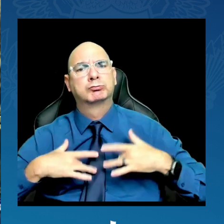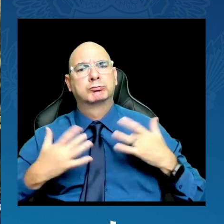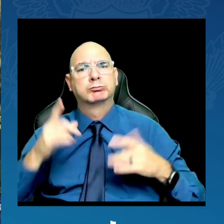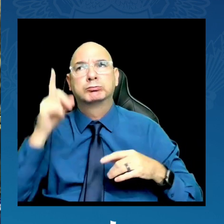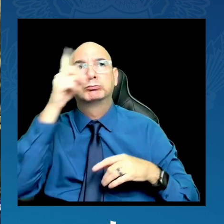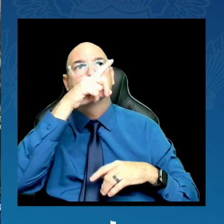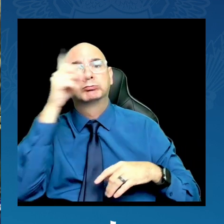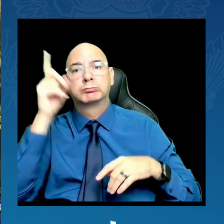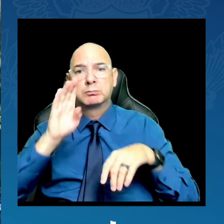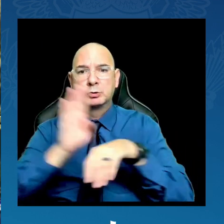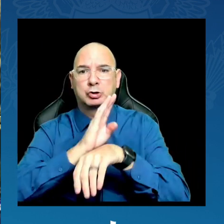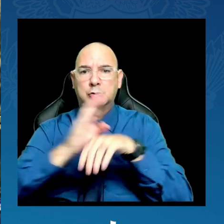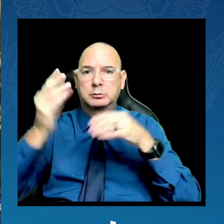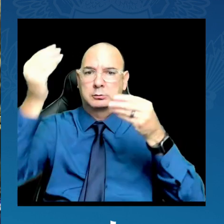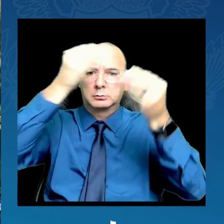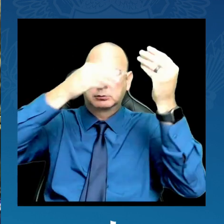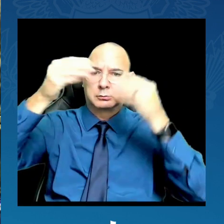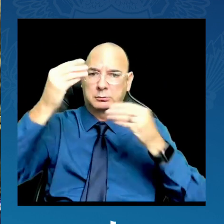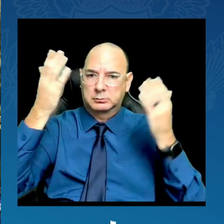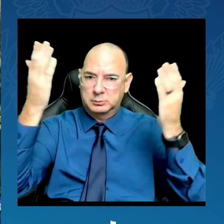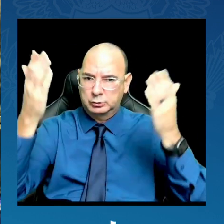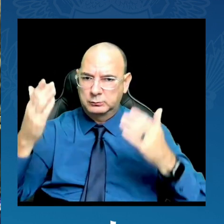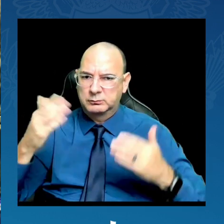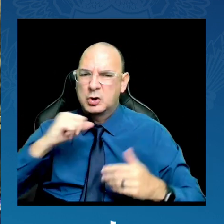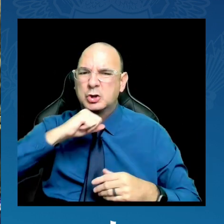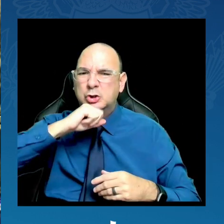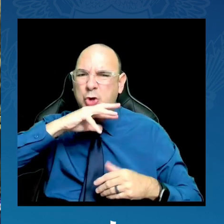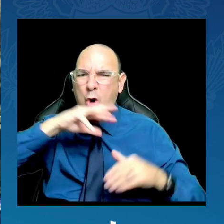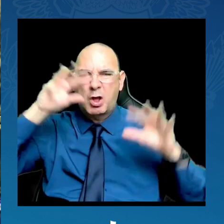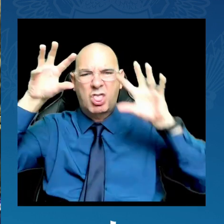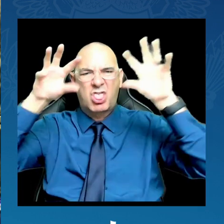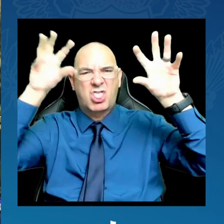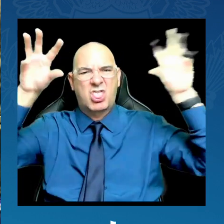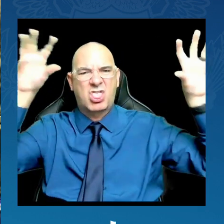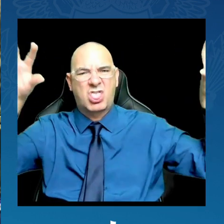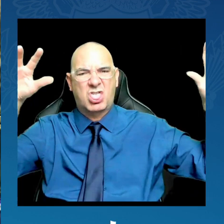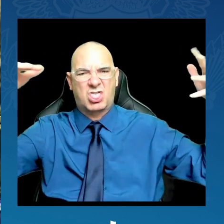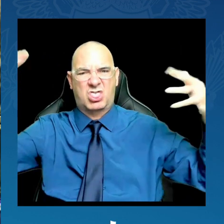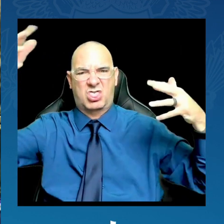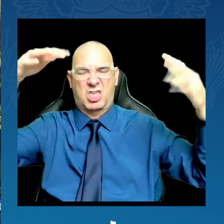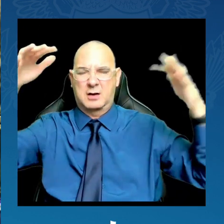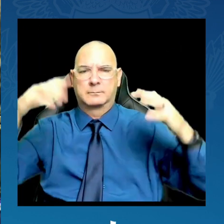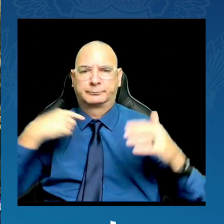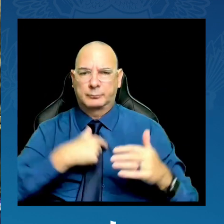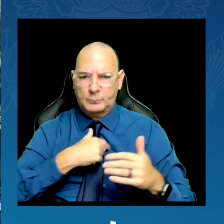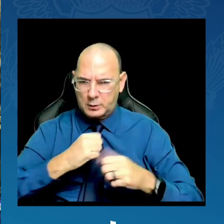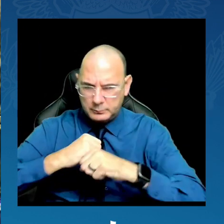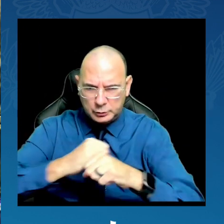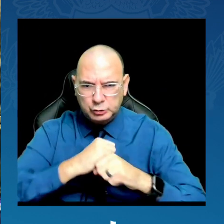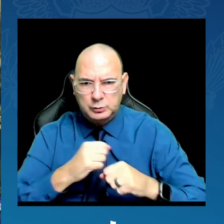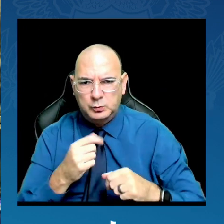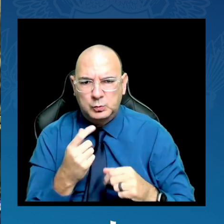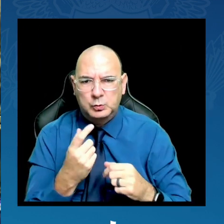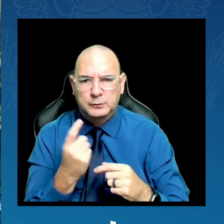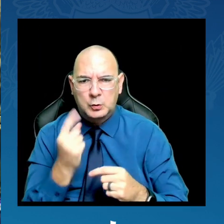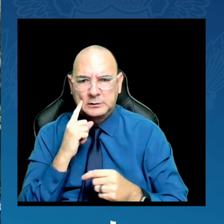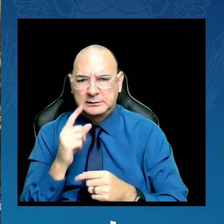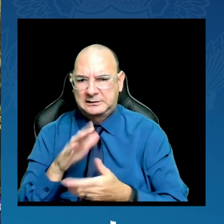So commerce in collaboration with defense. And NASA is working to establish a system for civil and commercial space traffic awareness